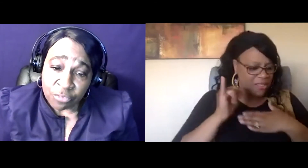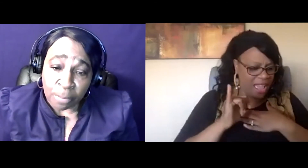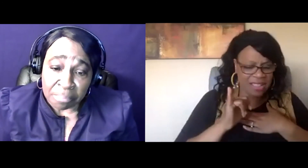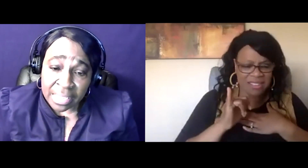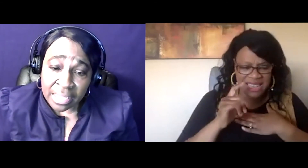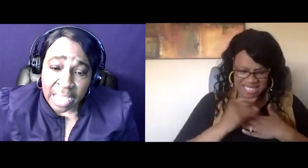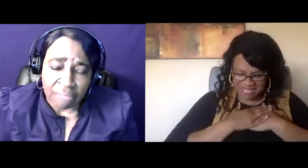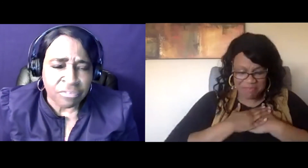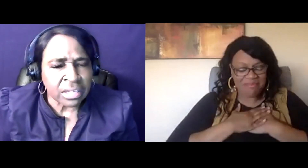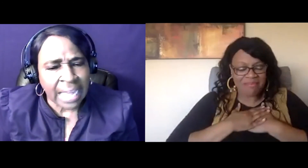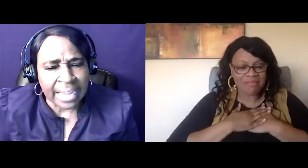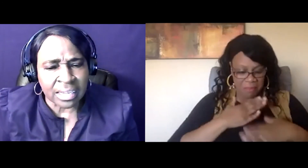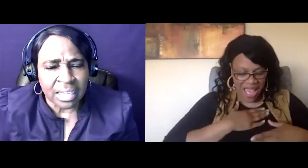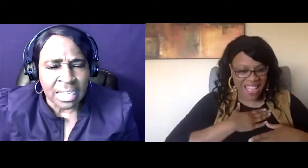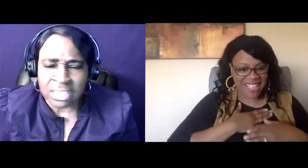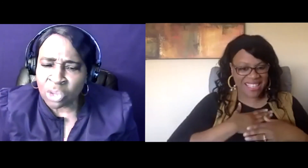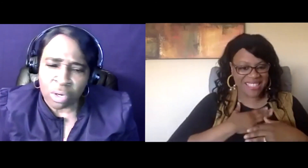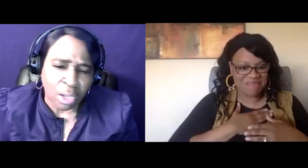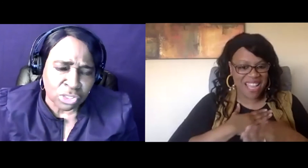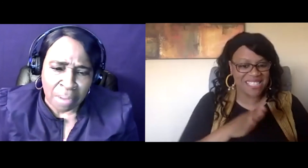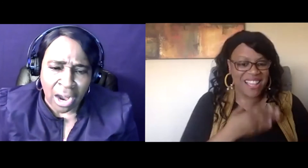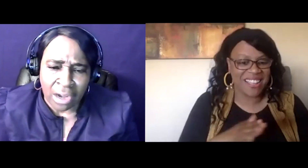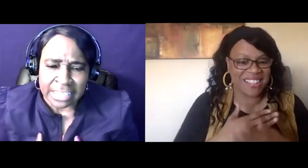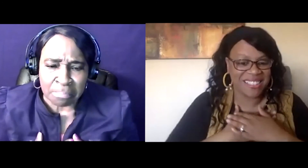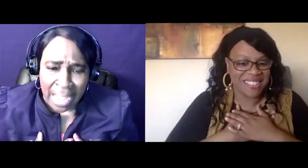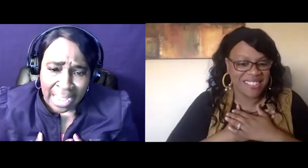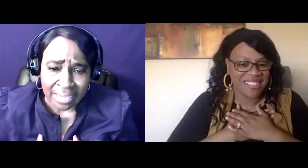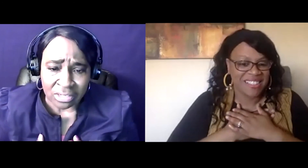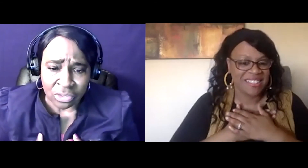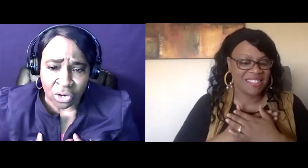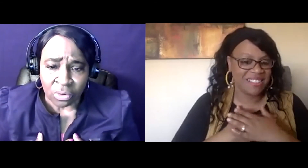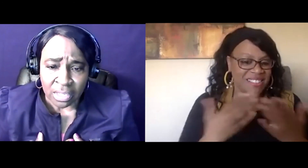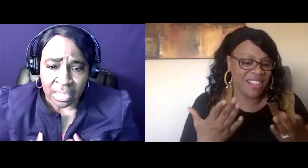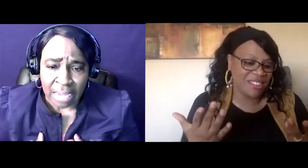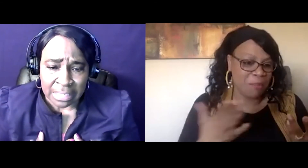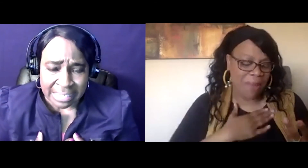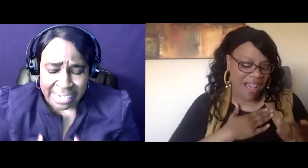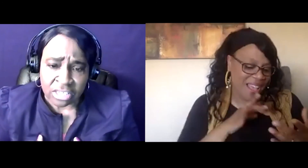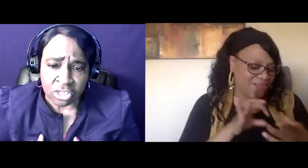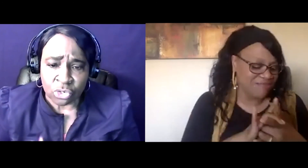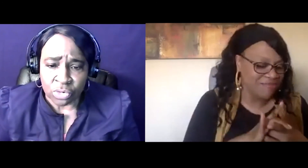for me, I feel like it's so close to my heart--it's mine, you know, I'm connected to it.